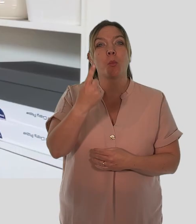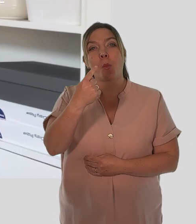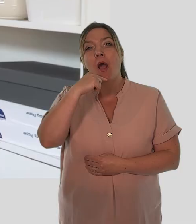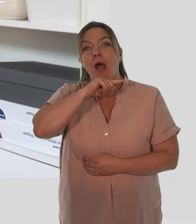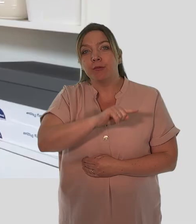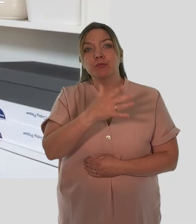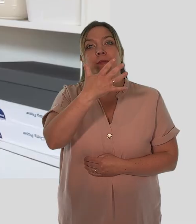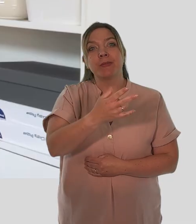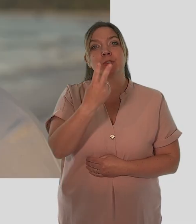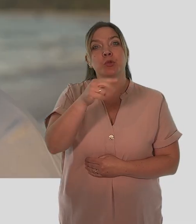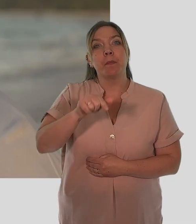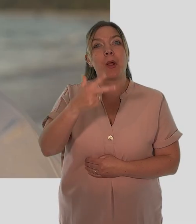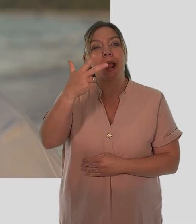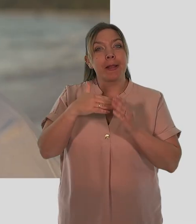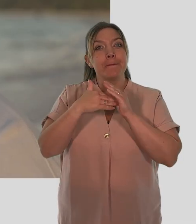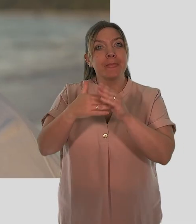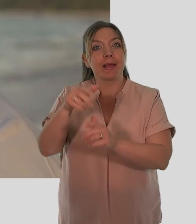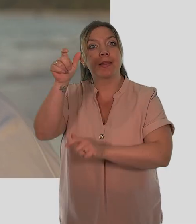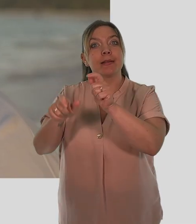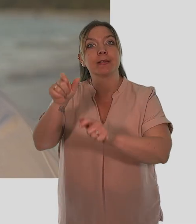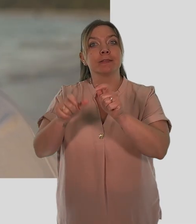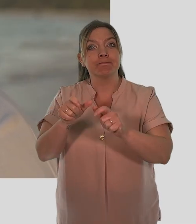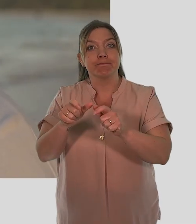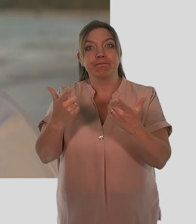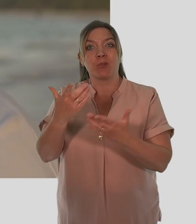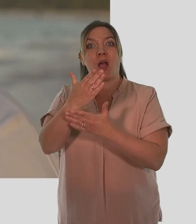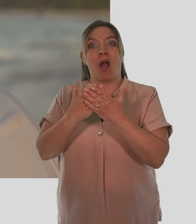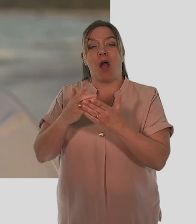estimated to be living with dementia by 2050.